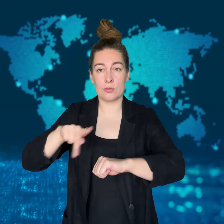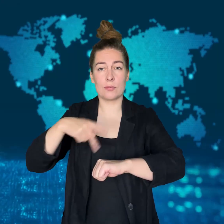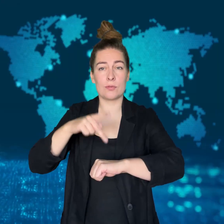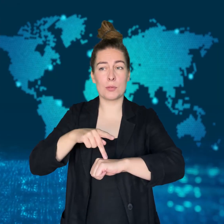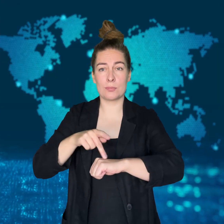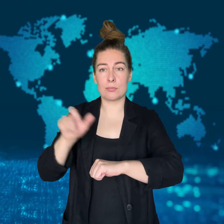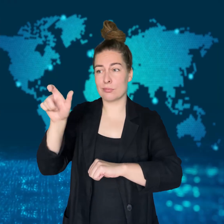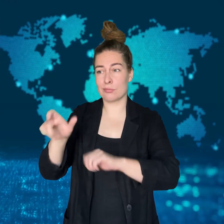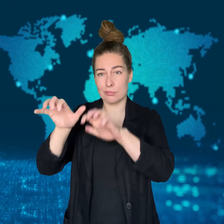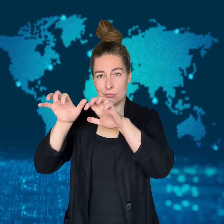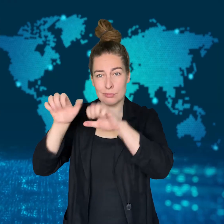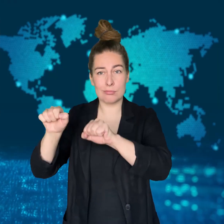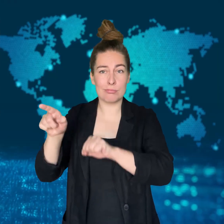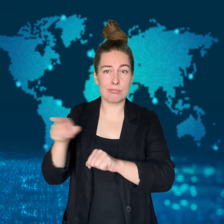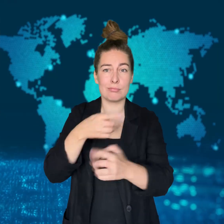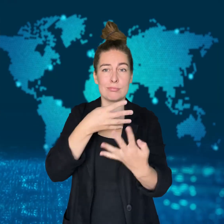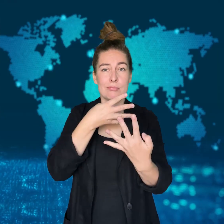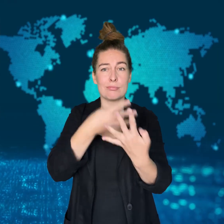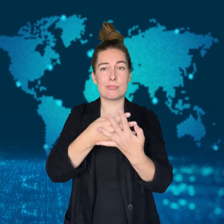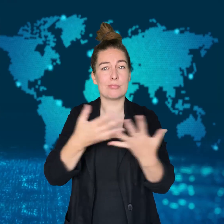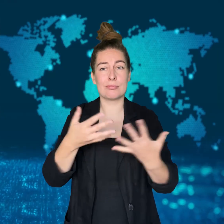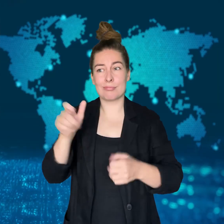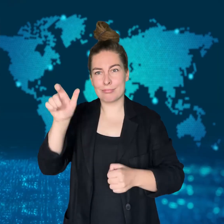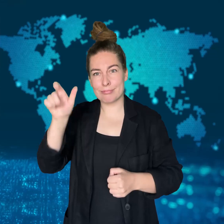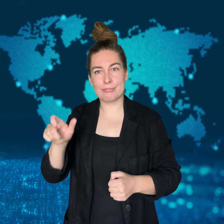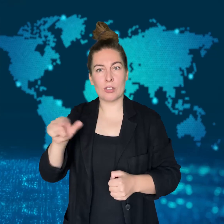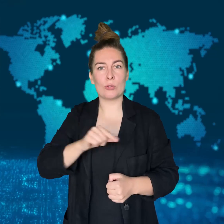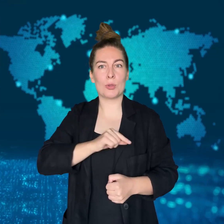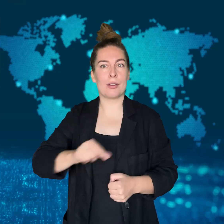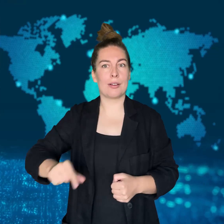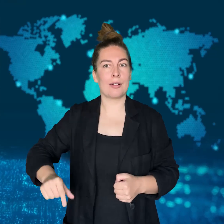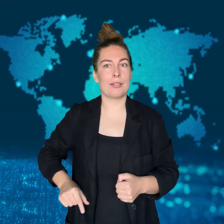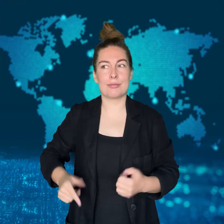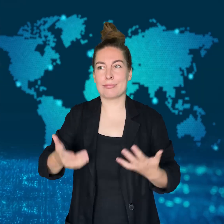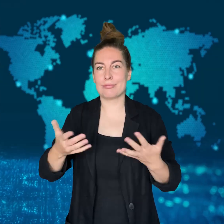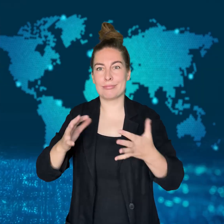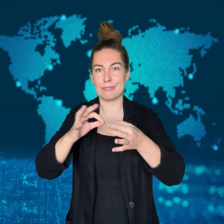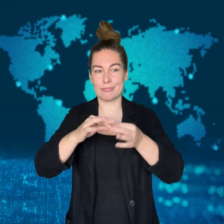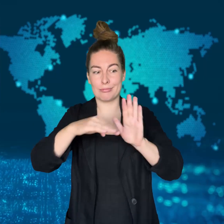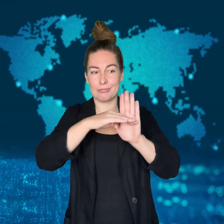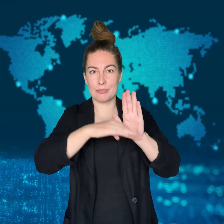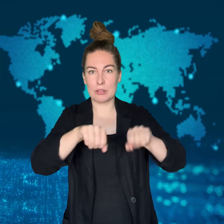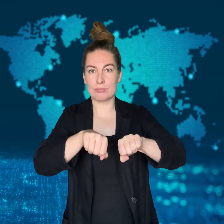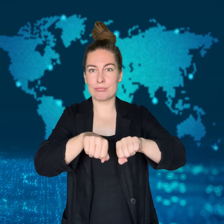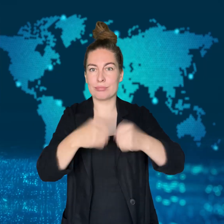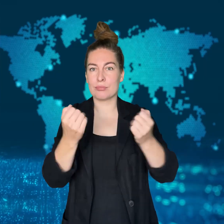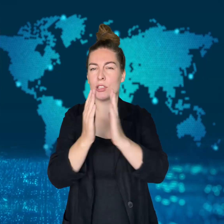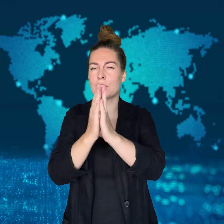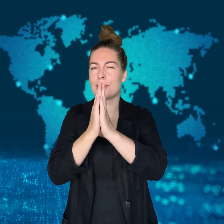[MONIKA]: A drag queen has been arrested in the Philippines for